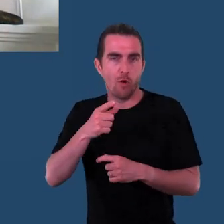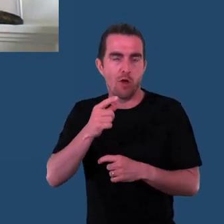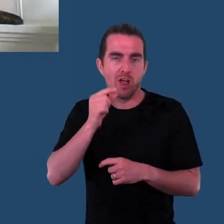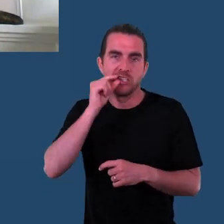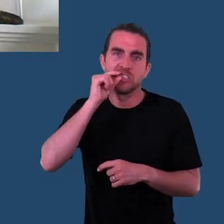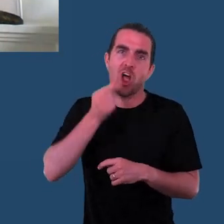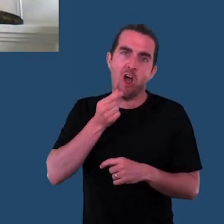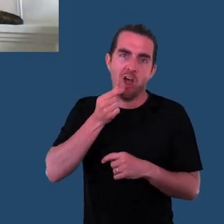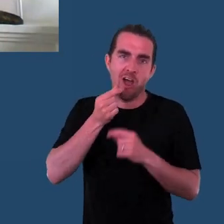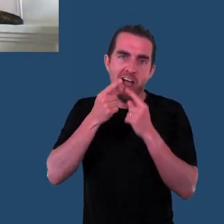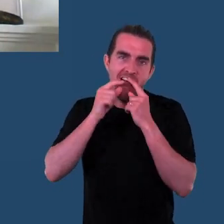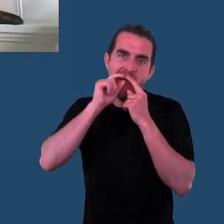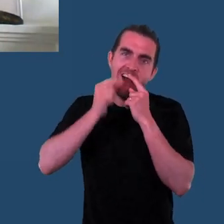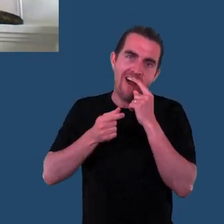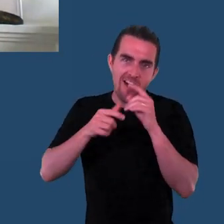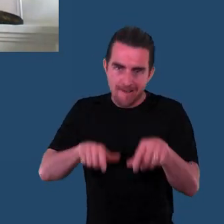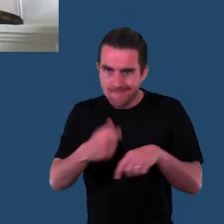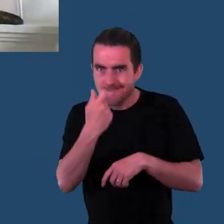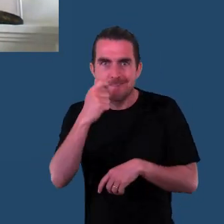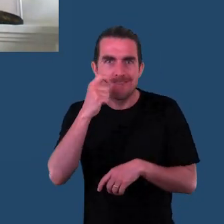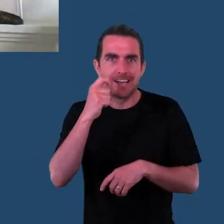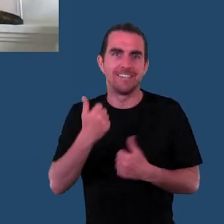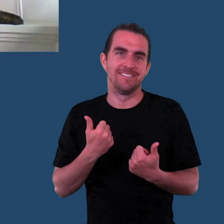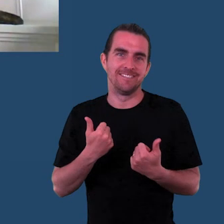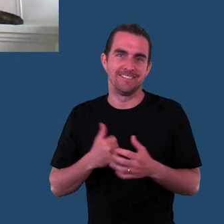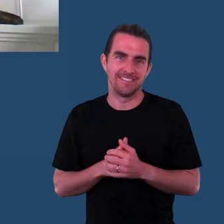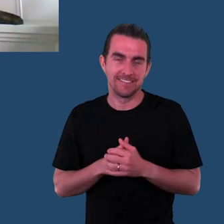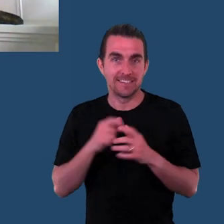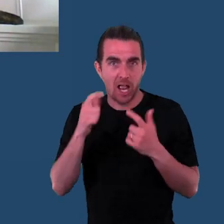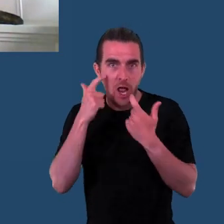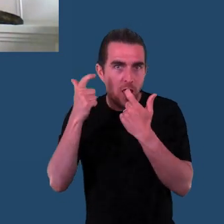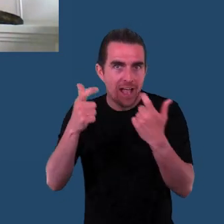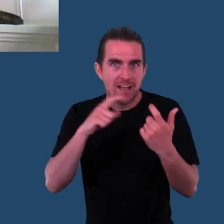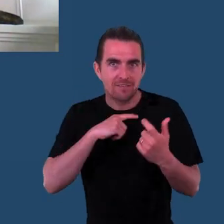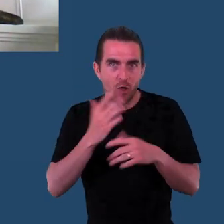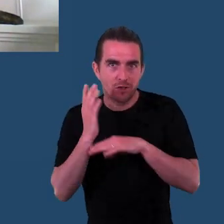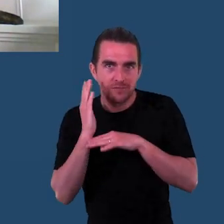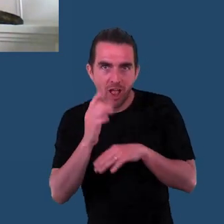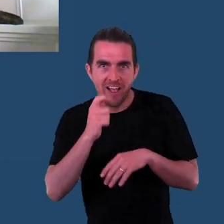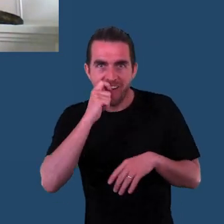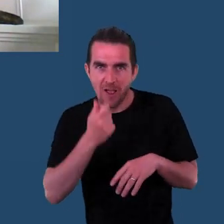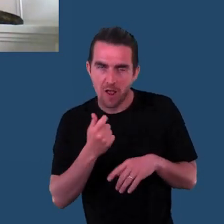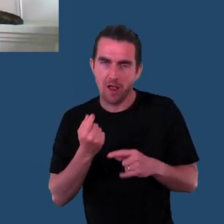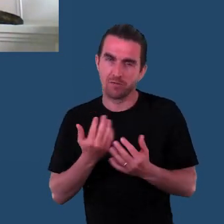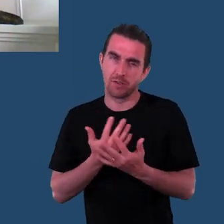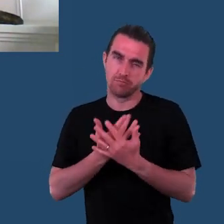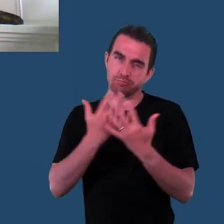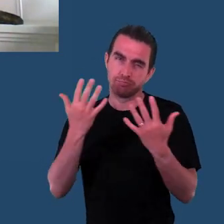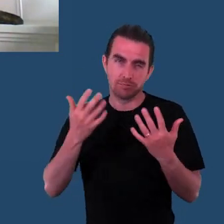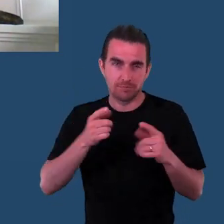Loads on the beaches, absolutely brilliant. (both laugh) Still looking for fossil shark teeth, I've got loads of ammonites.